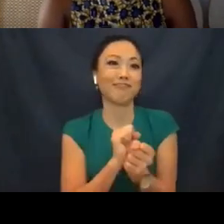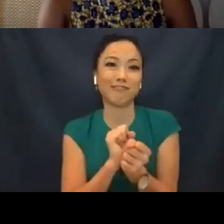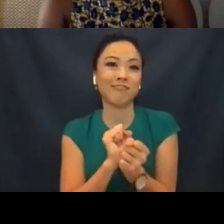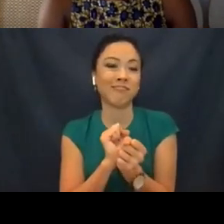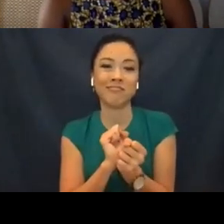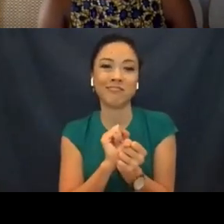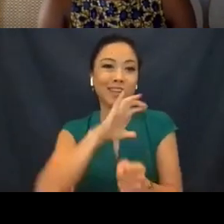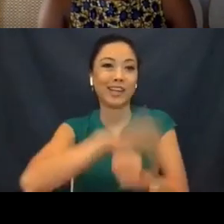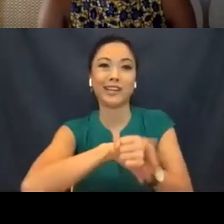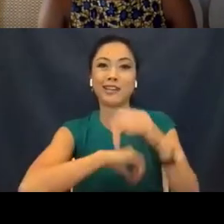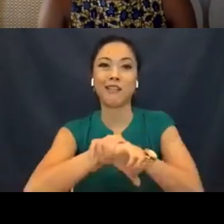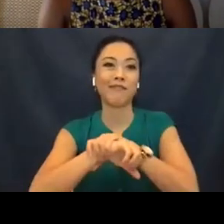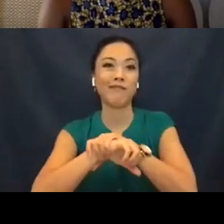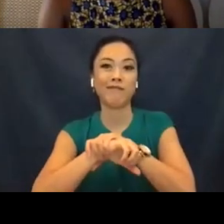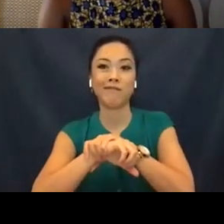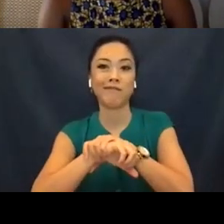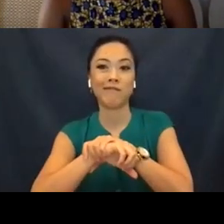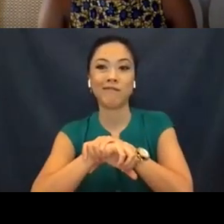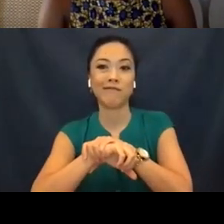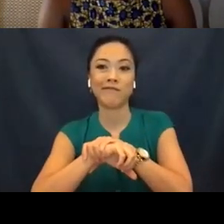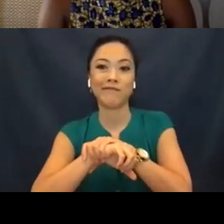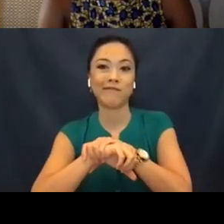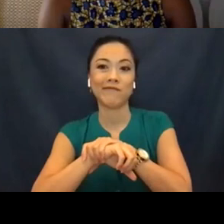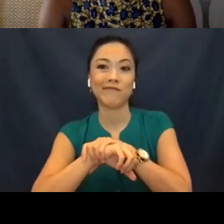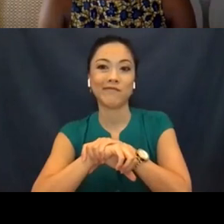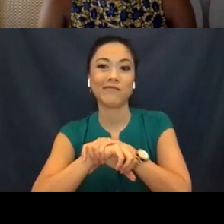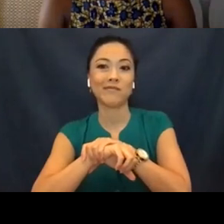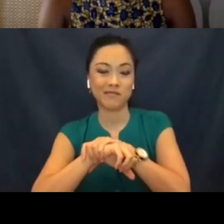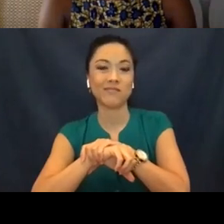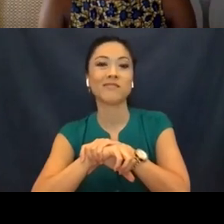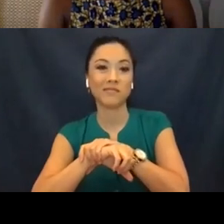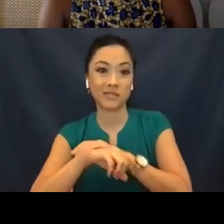that we need to extricate ourselves from this model, so we can be